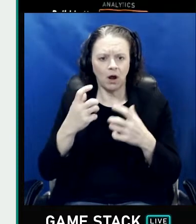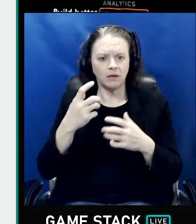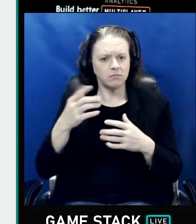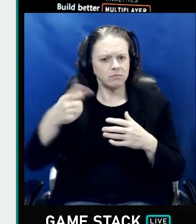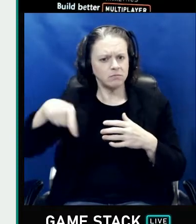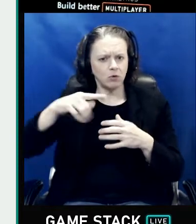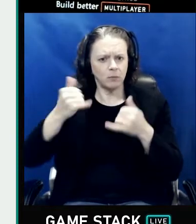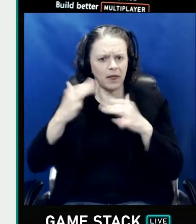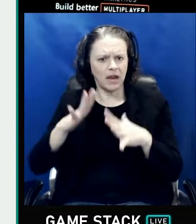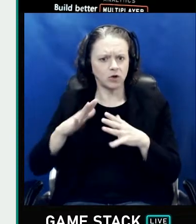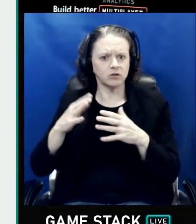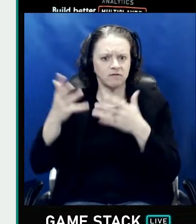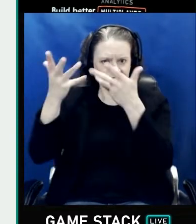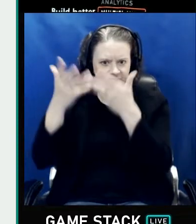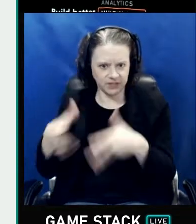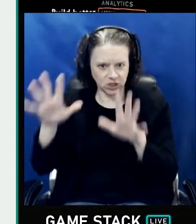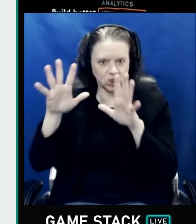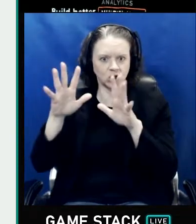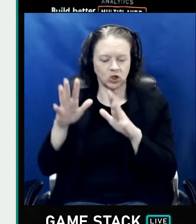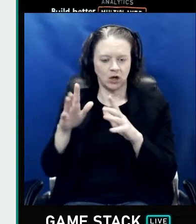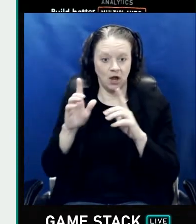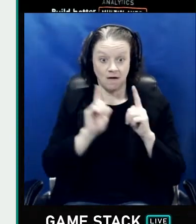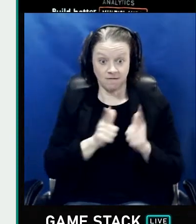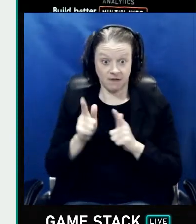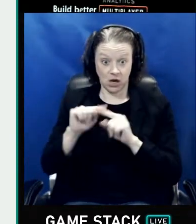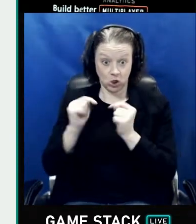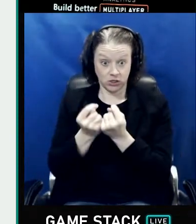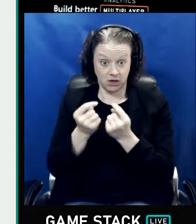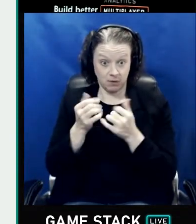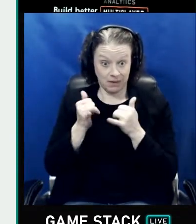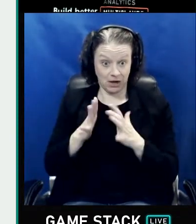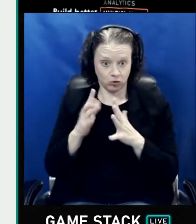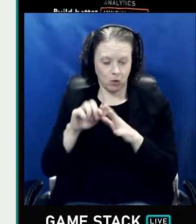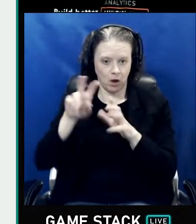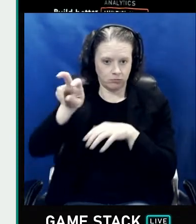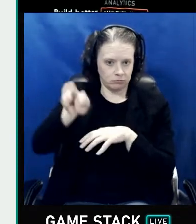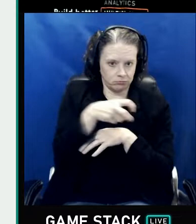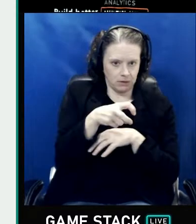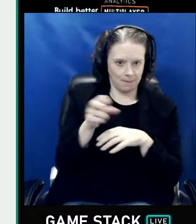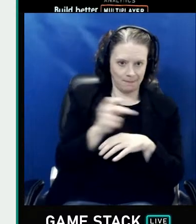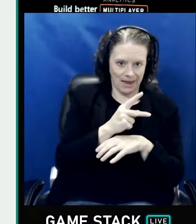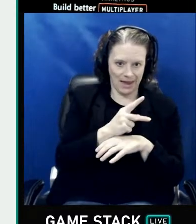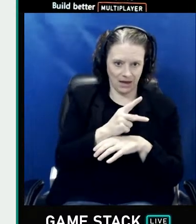So if their game is over and they're done playing, they still want to go back to where they were before and communicate, and